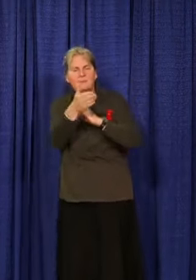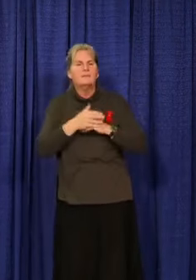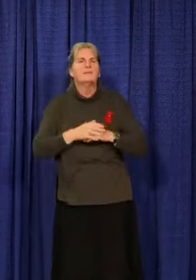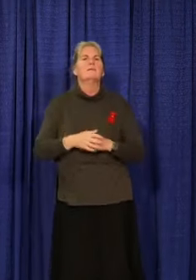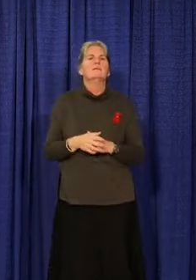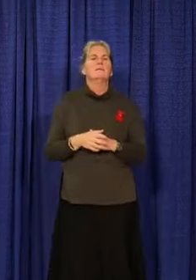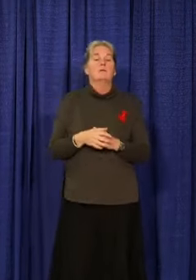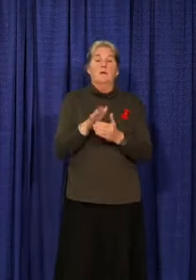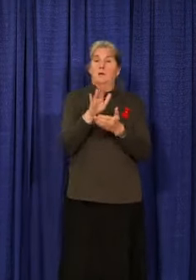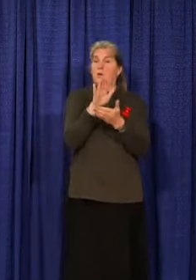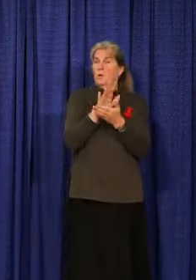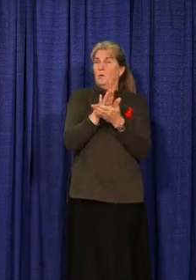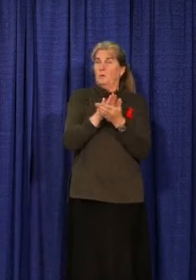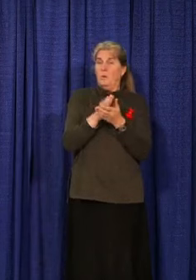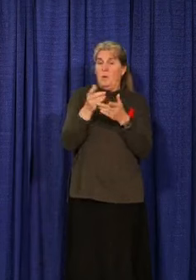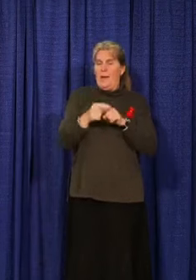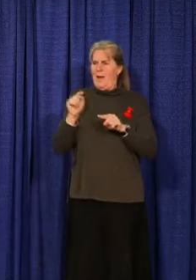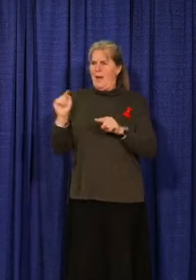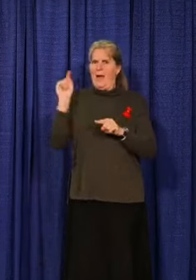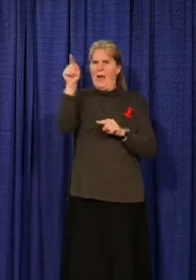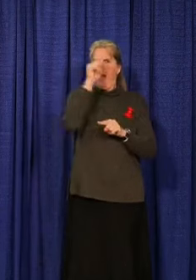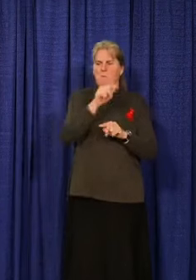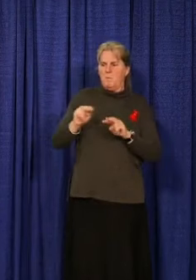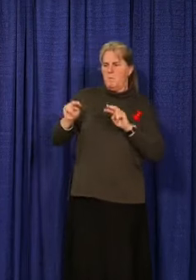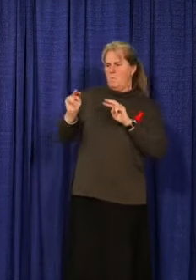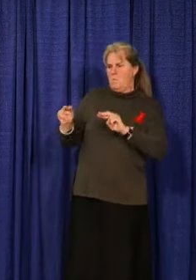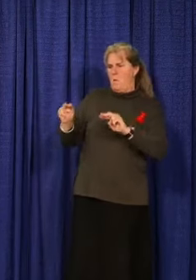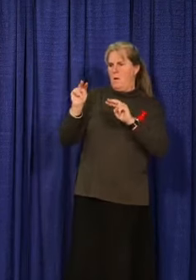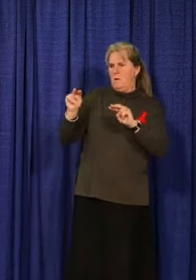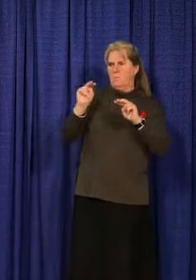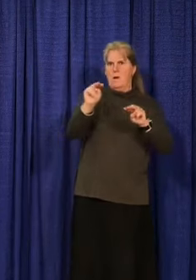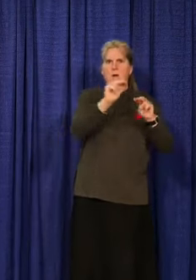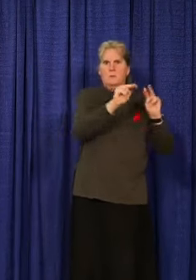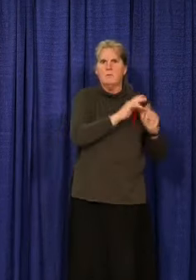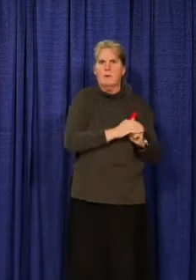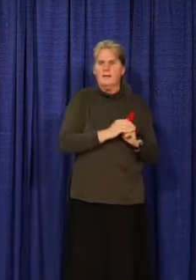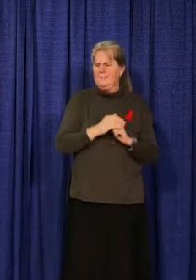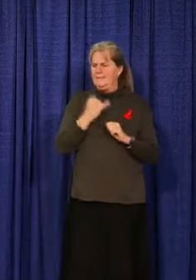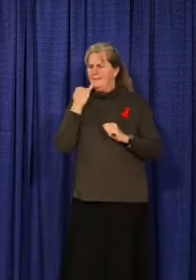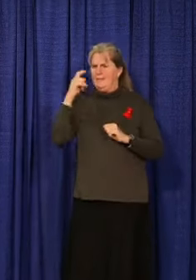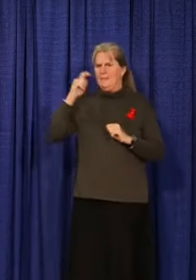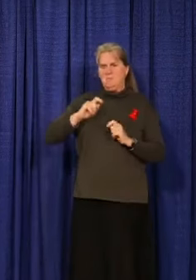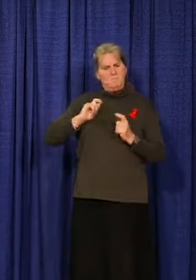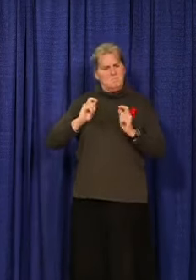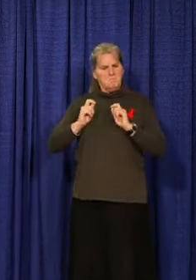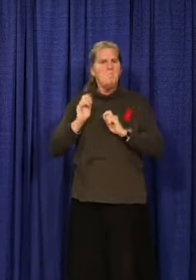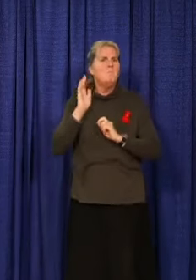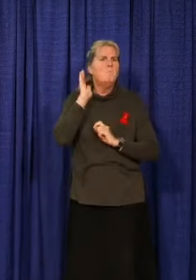School operations will be monitored and adjusted on an ongoing basis this year.